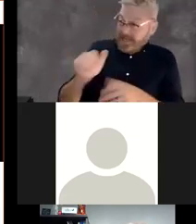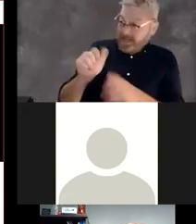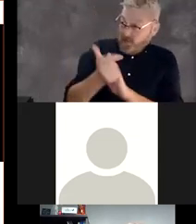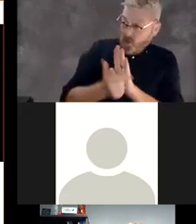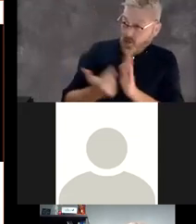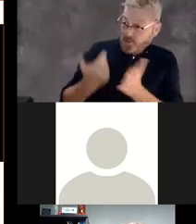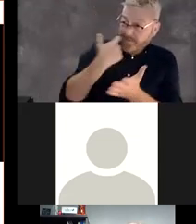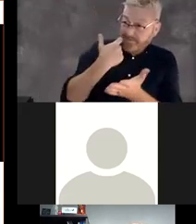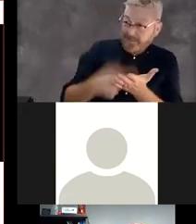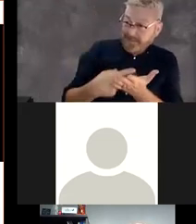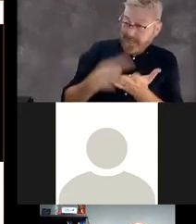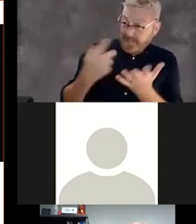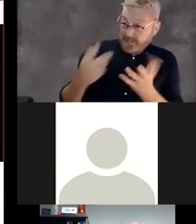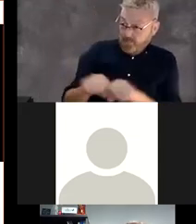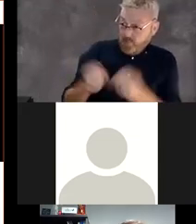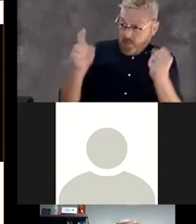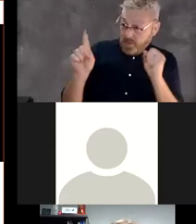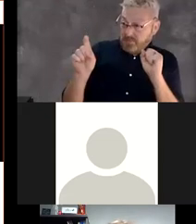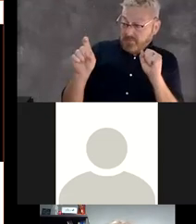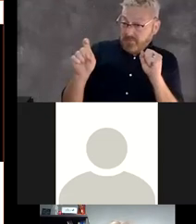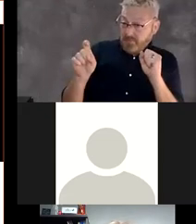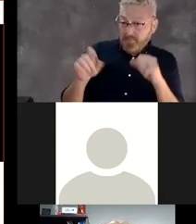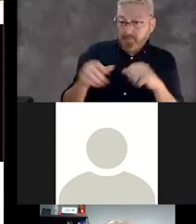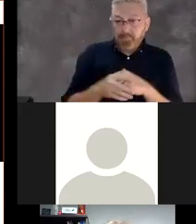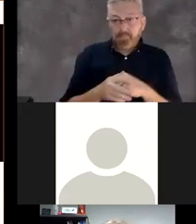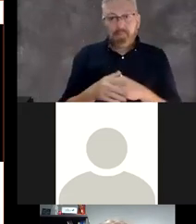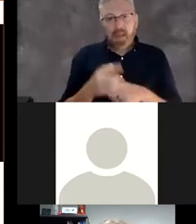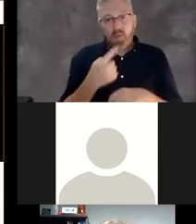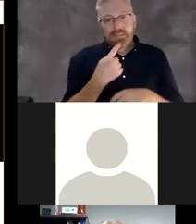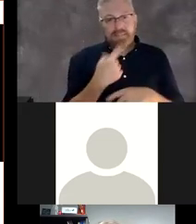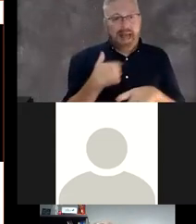I WANTED TO SAY I TYPED THIS UP BEFORE THE NEW LAW WAS PASSED